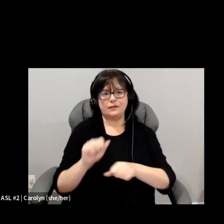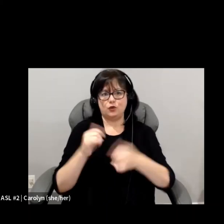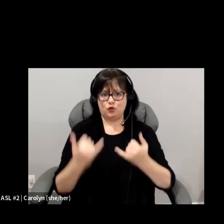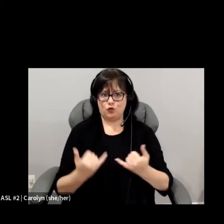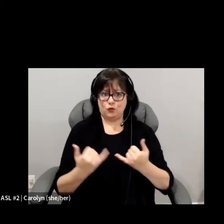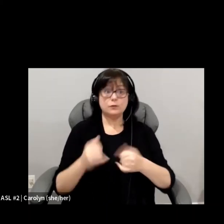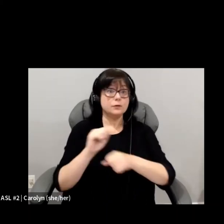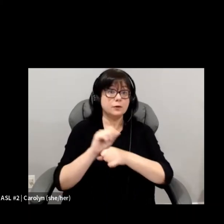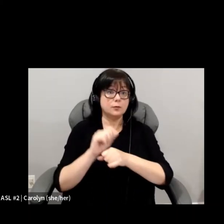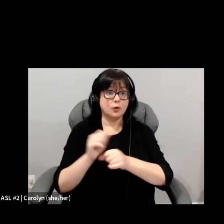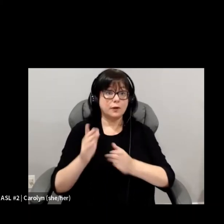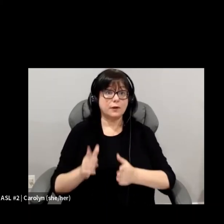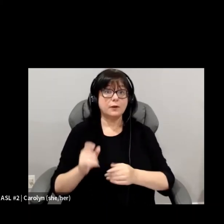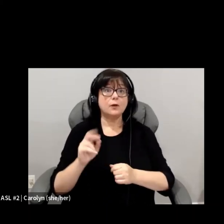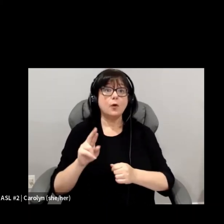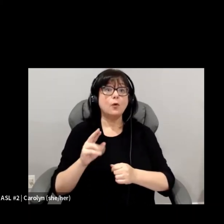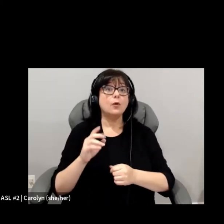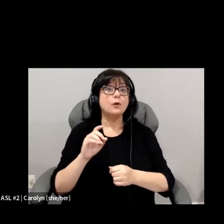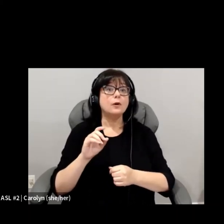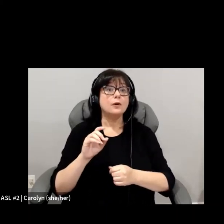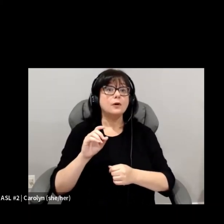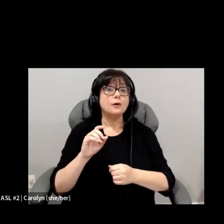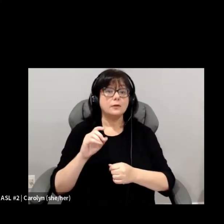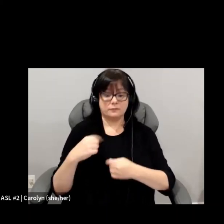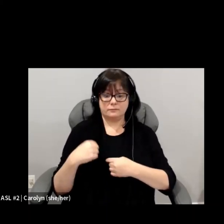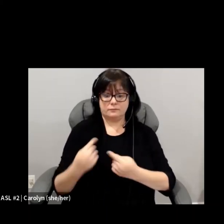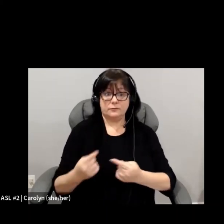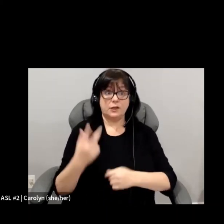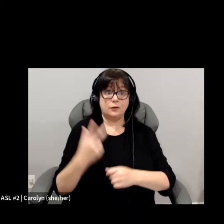HAS BEEN EMPLOYED BY ARCH DURING THE LAST THREE YEARS.